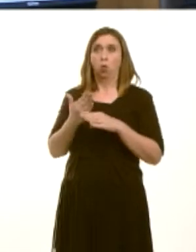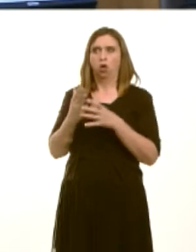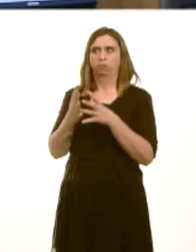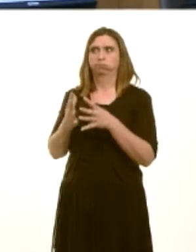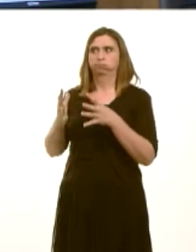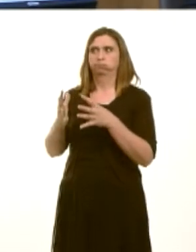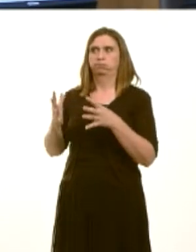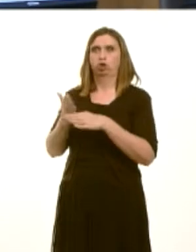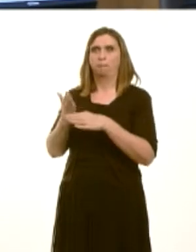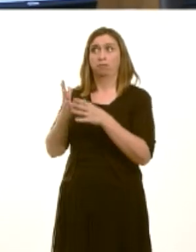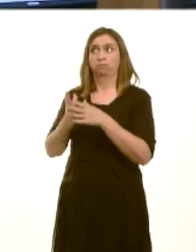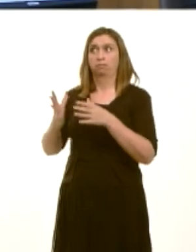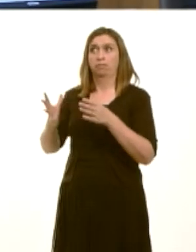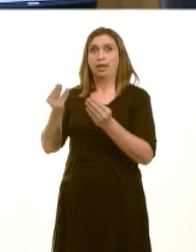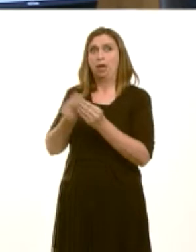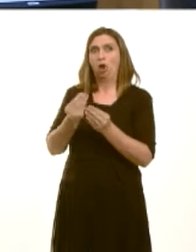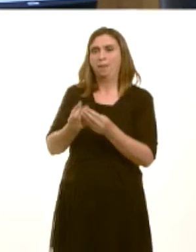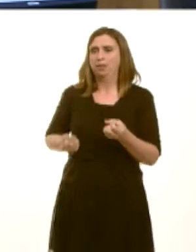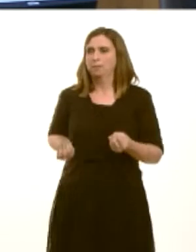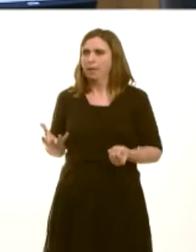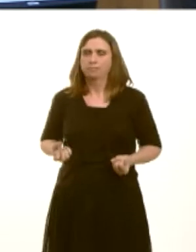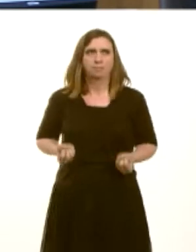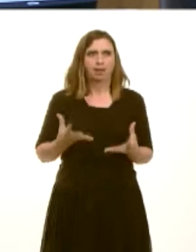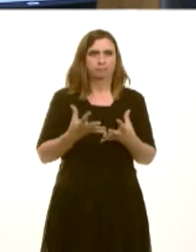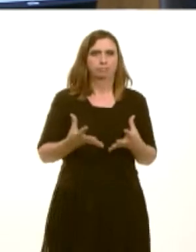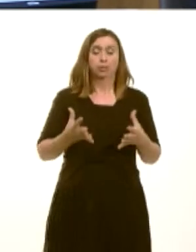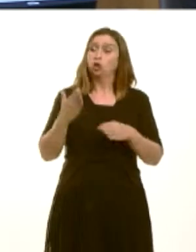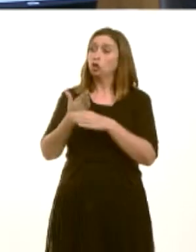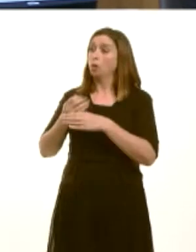rising. We see, for example, through schemes such as Jobs Growth Wales, 15,000 young people